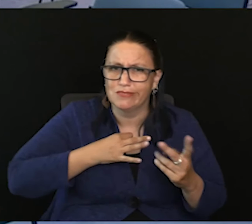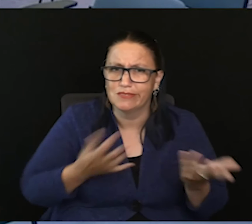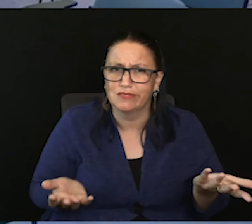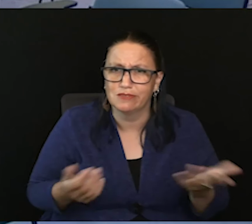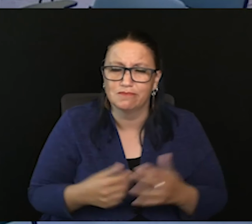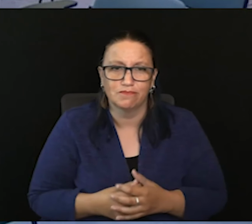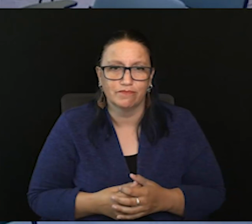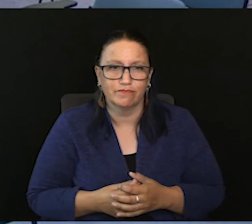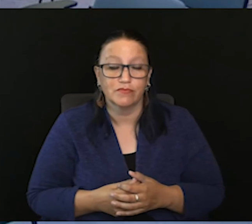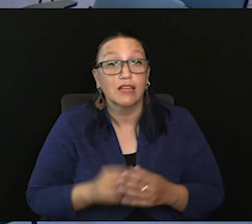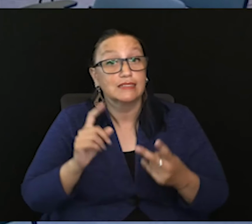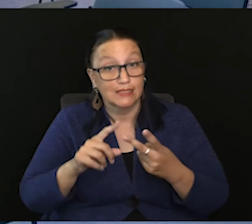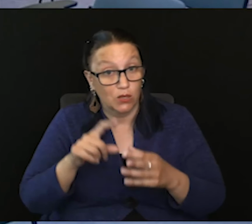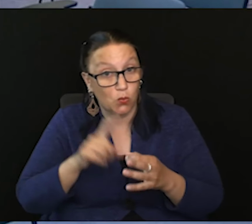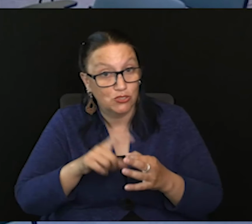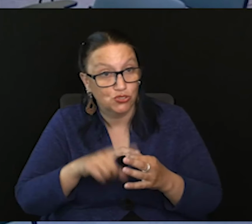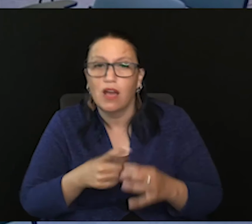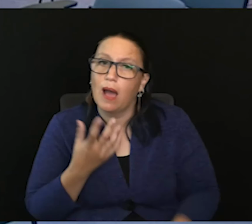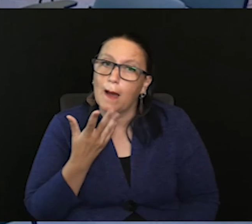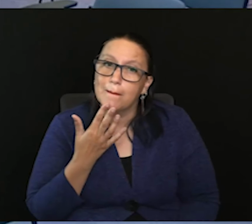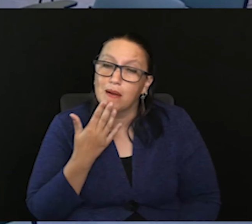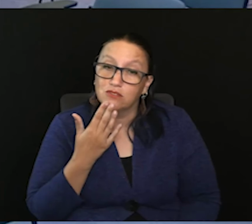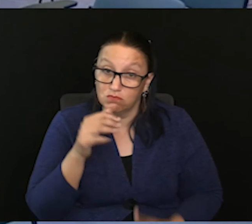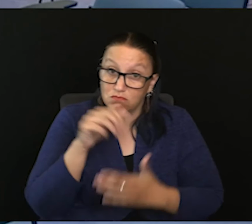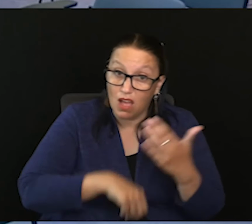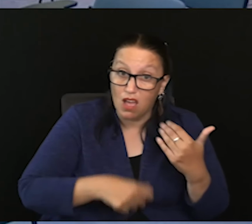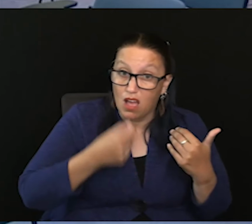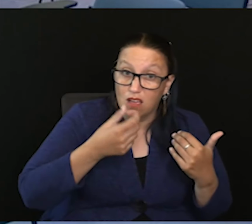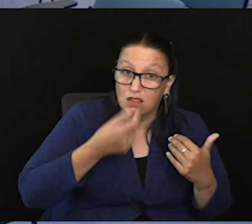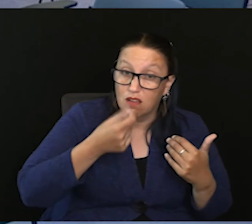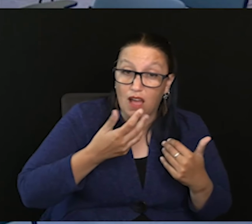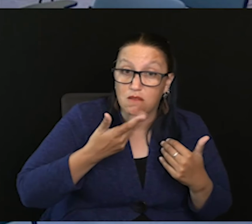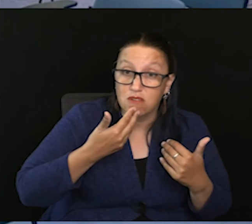But also, minister, how much will the pills cost per course? Will they be added to the PBS?